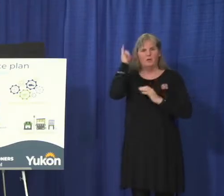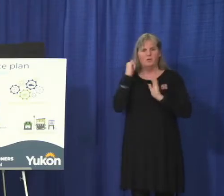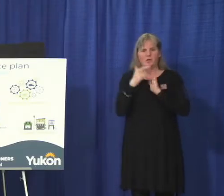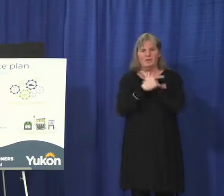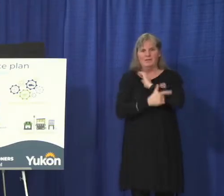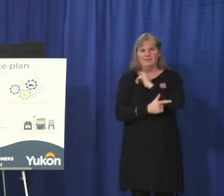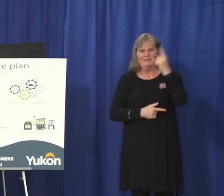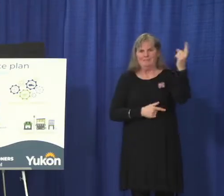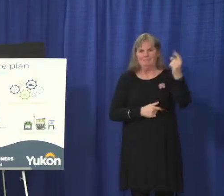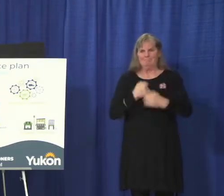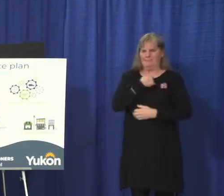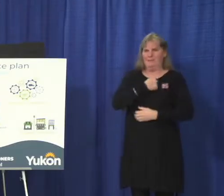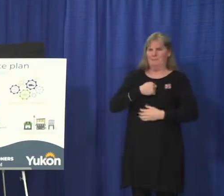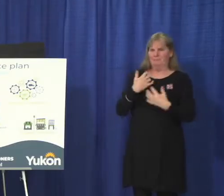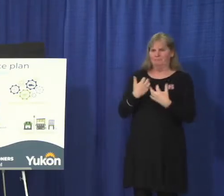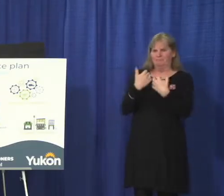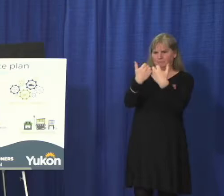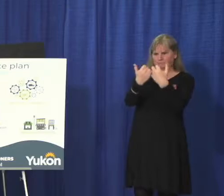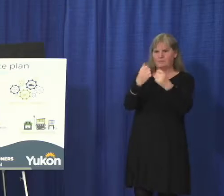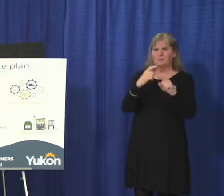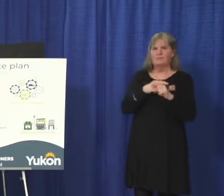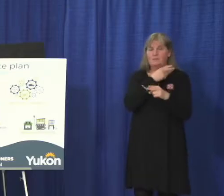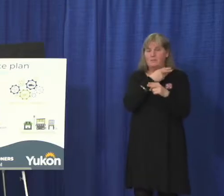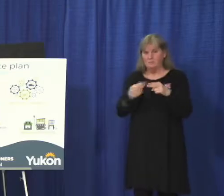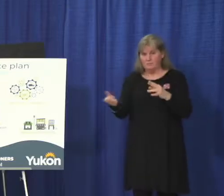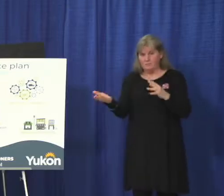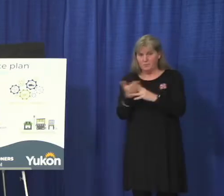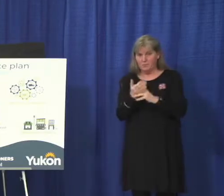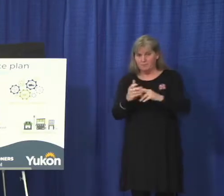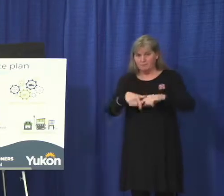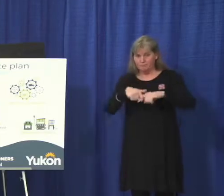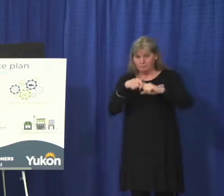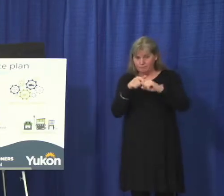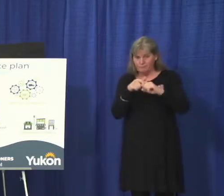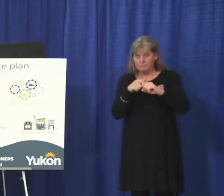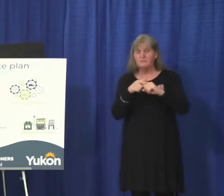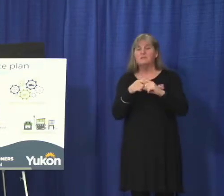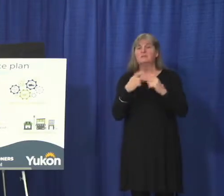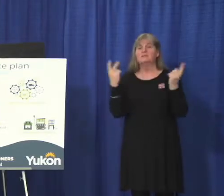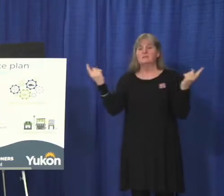take a brief break so the ministers can participate in